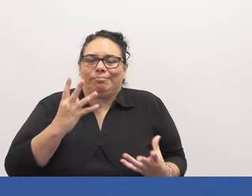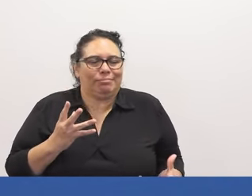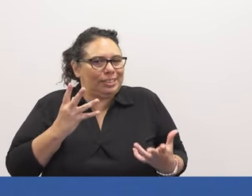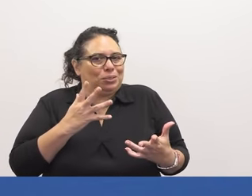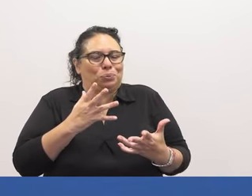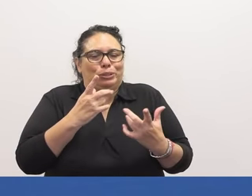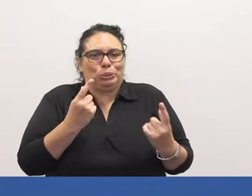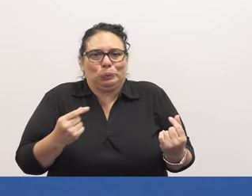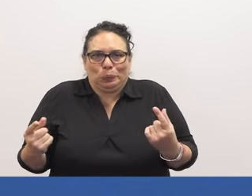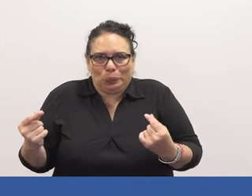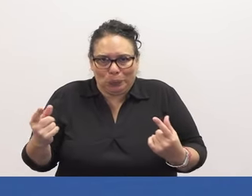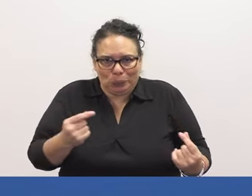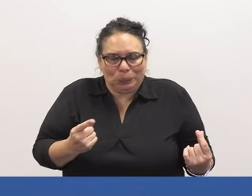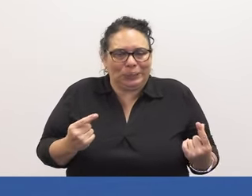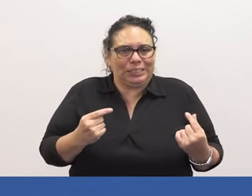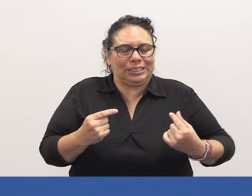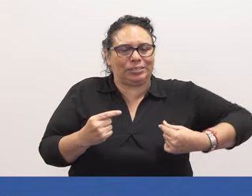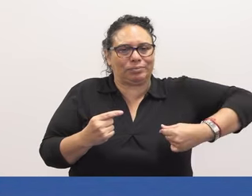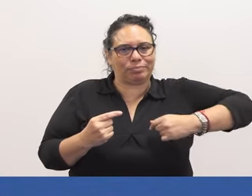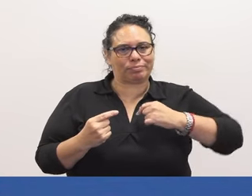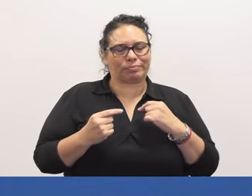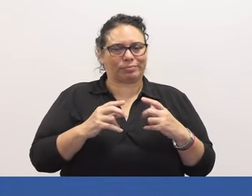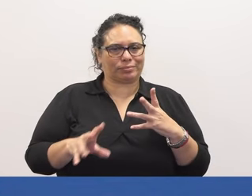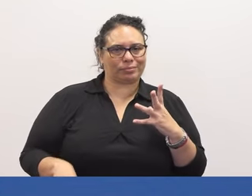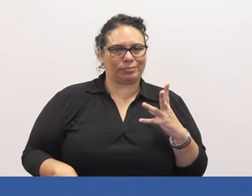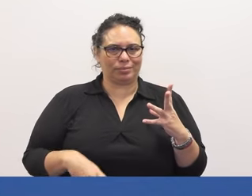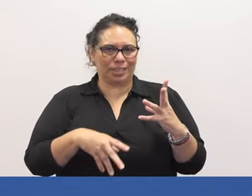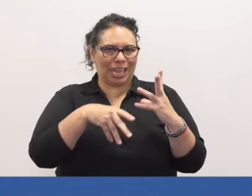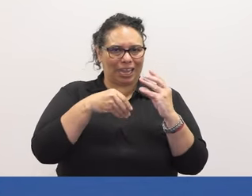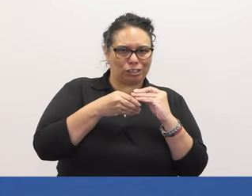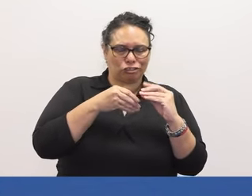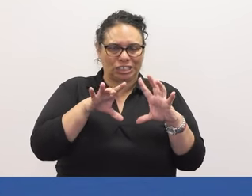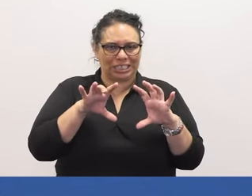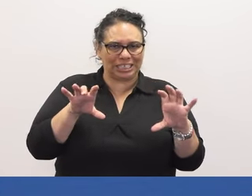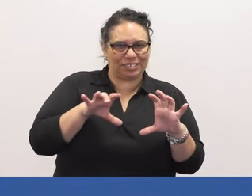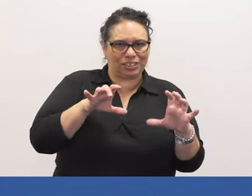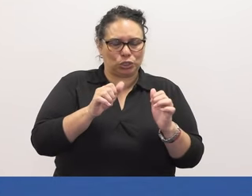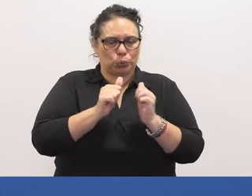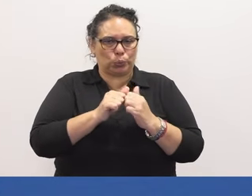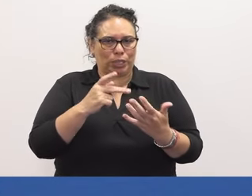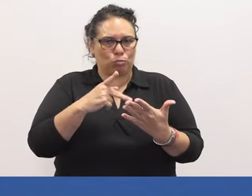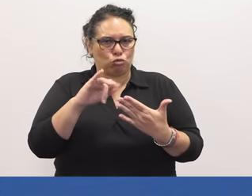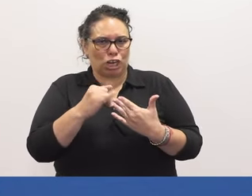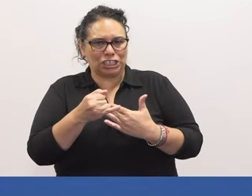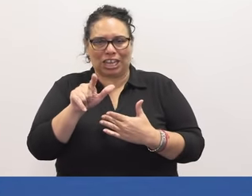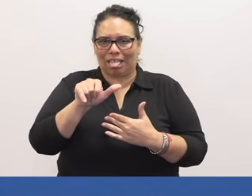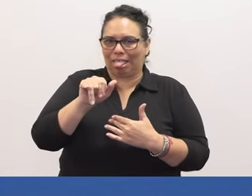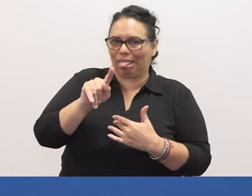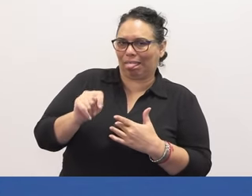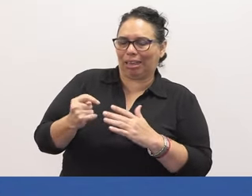in these extracurricular activities with your Project Lit, your anti-racist club.